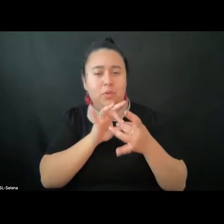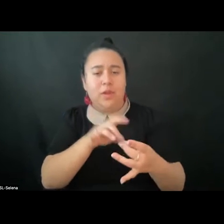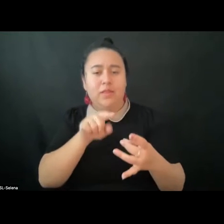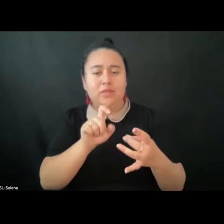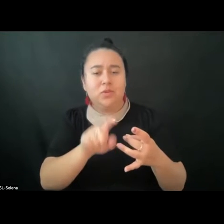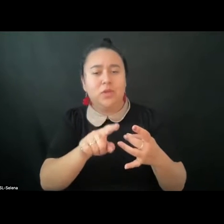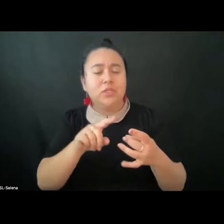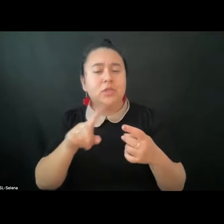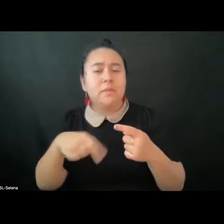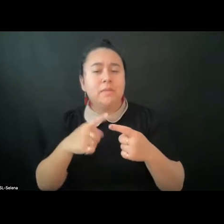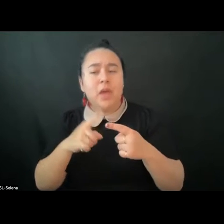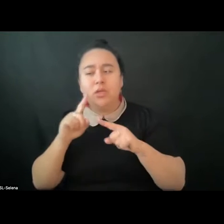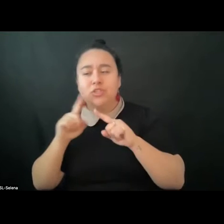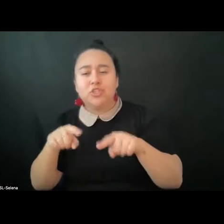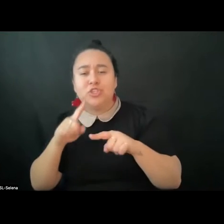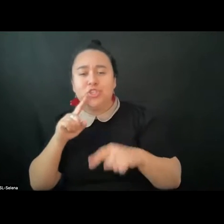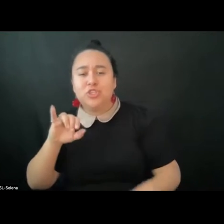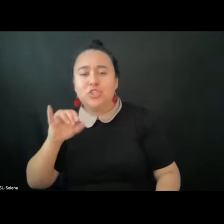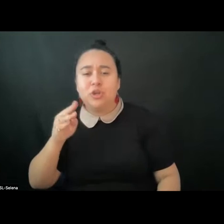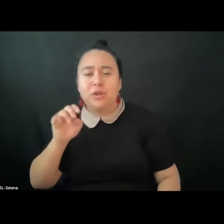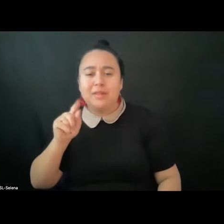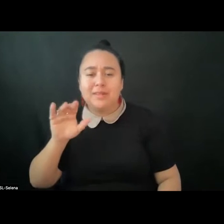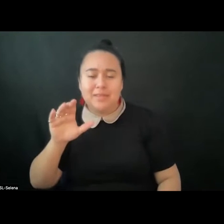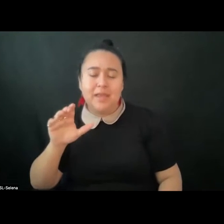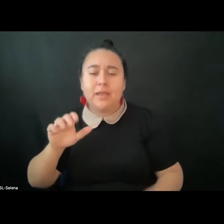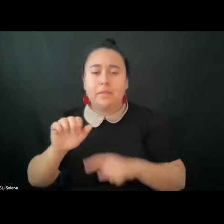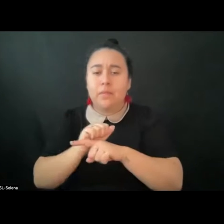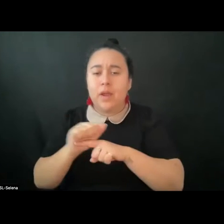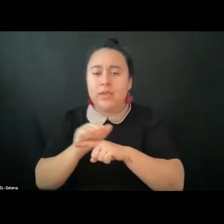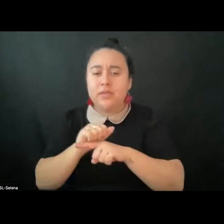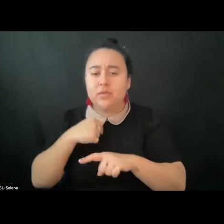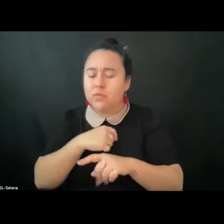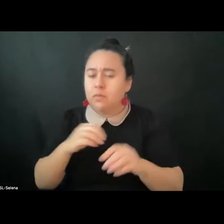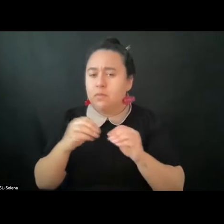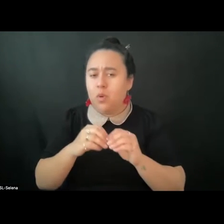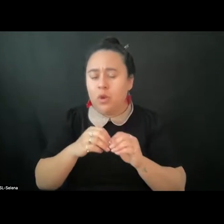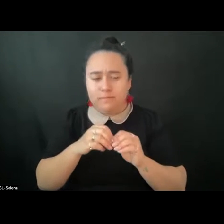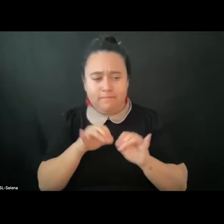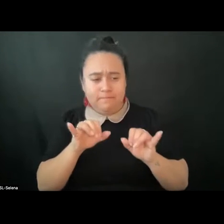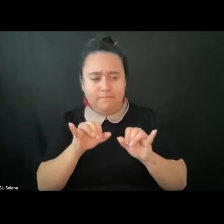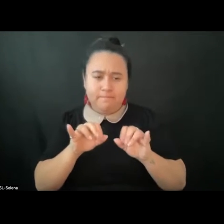practice, we have started to become deeply curious about the ways that aesthetics play into all of